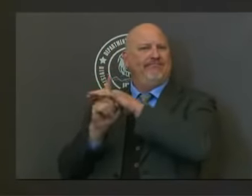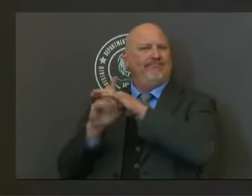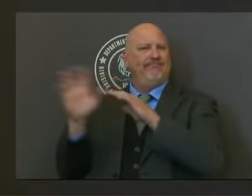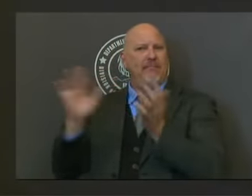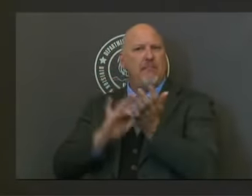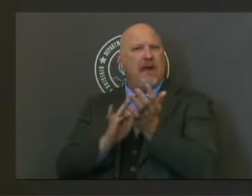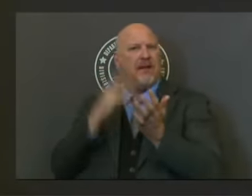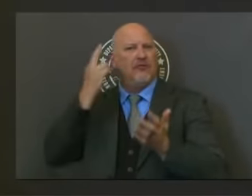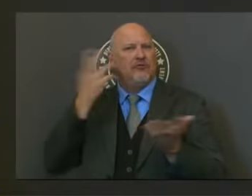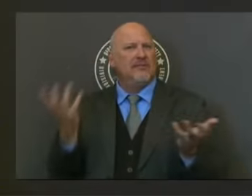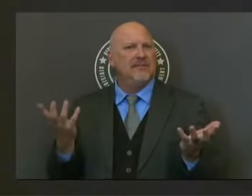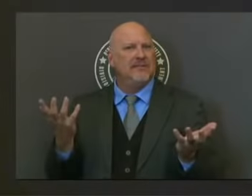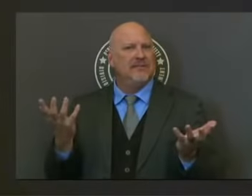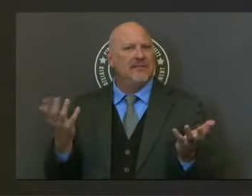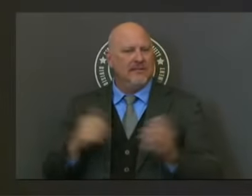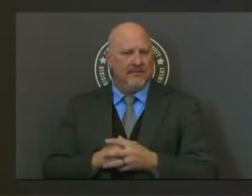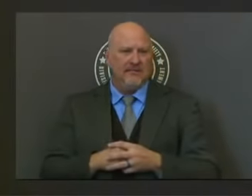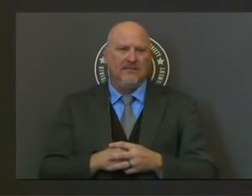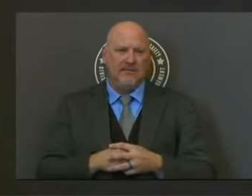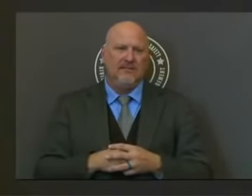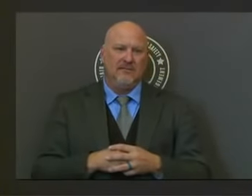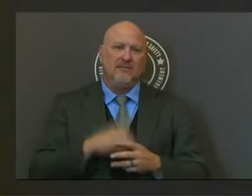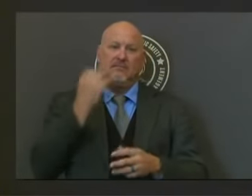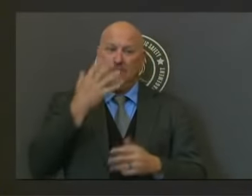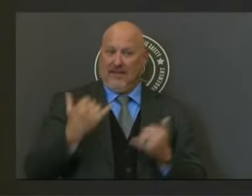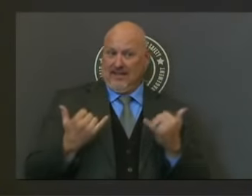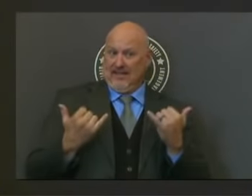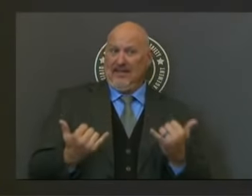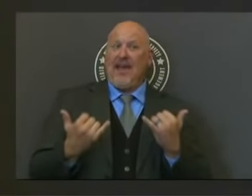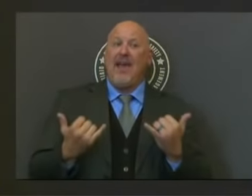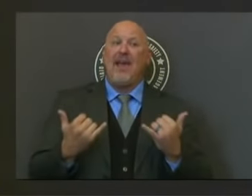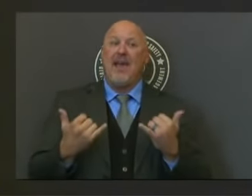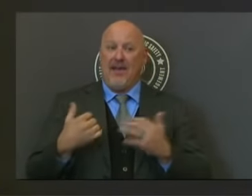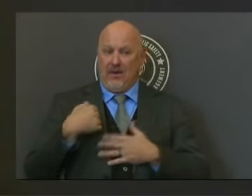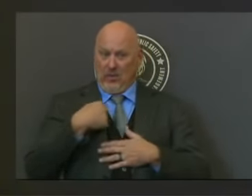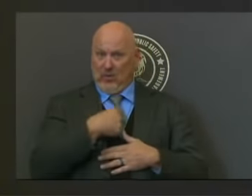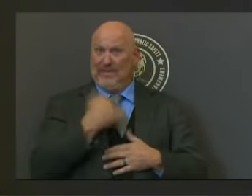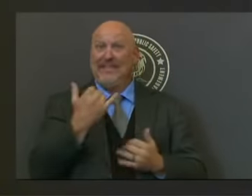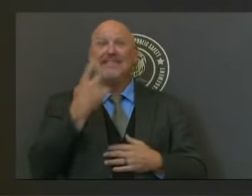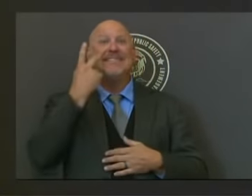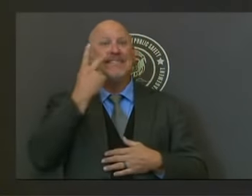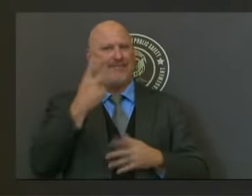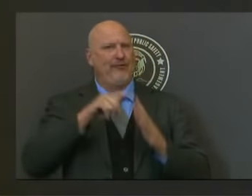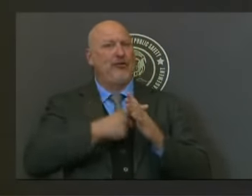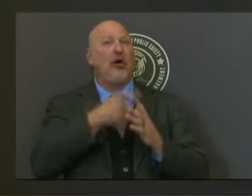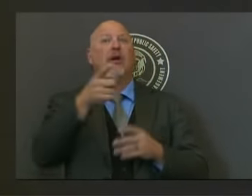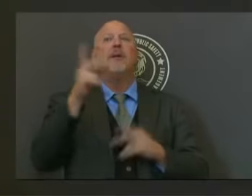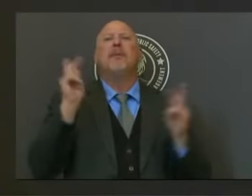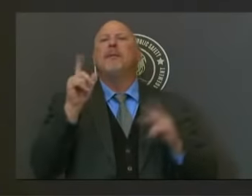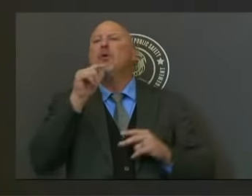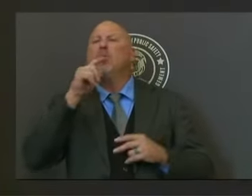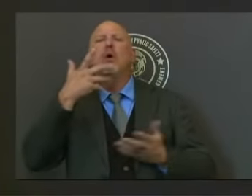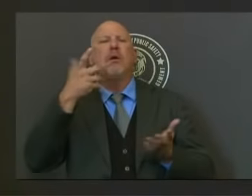postponing putting off which is